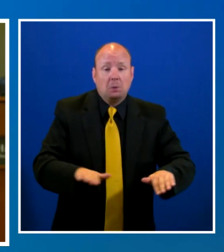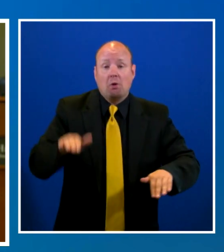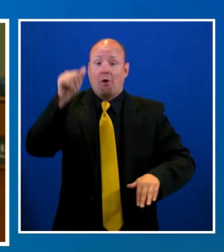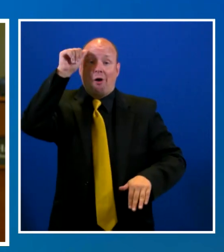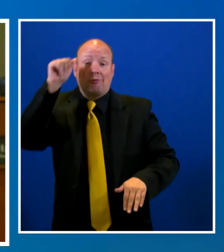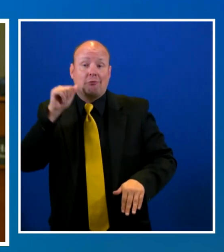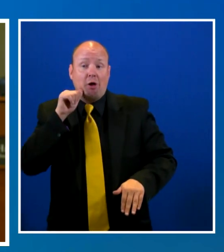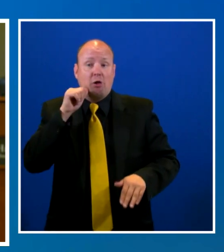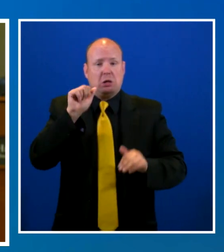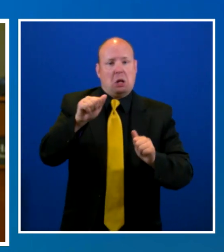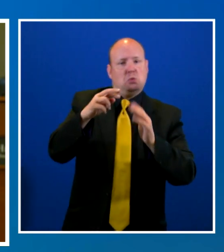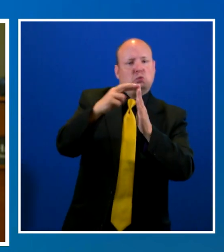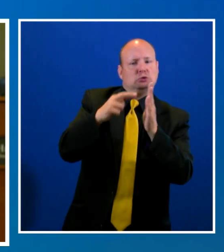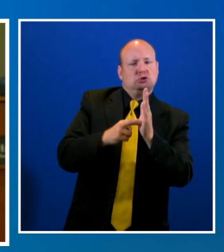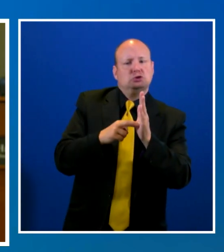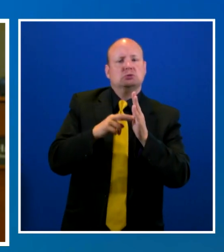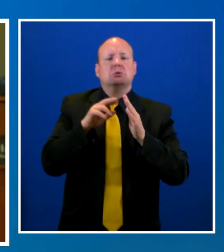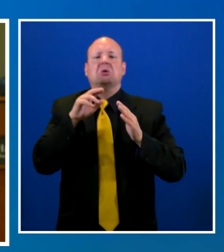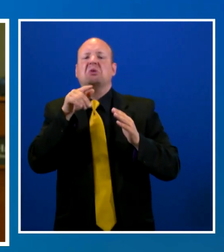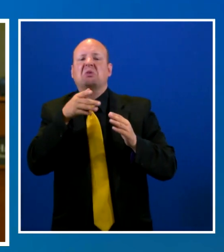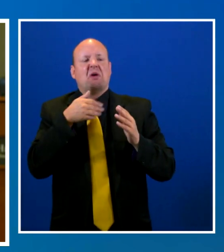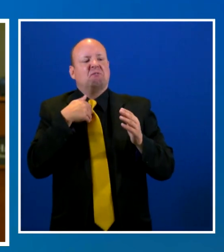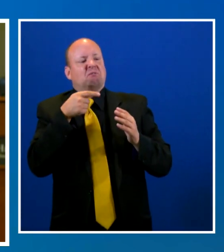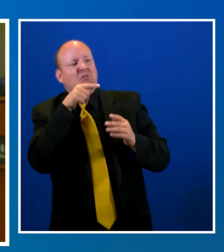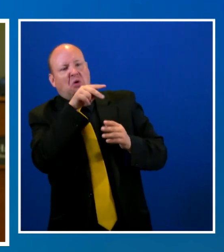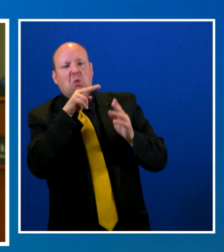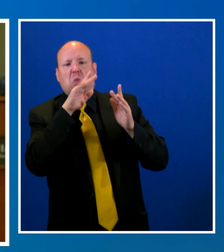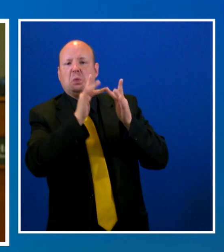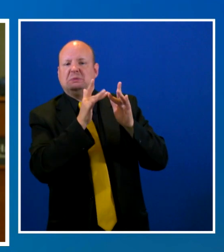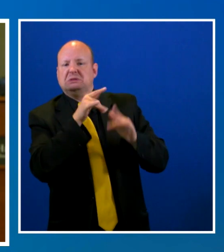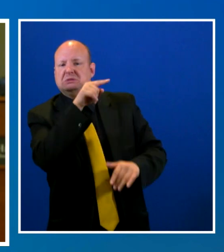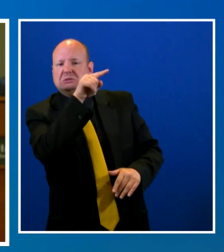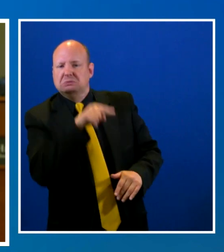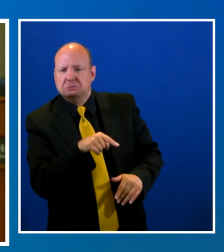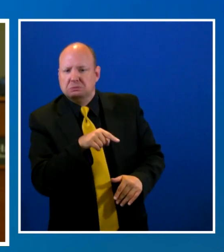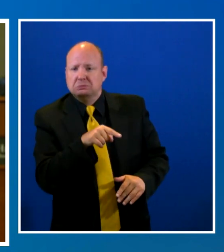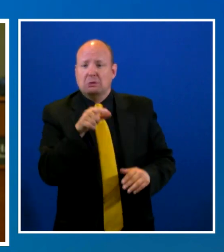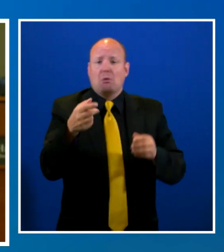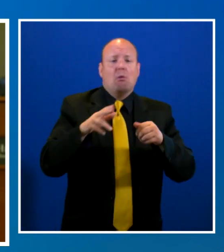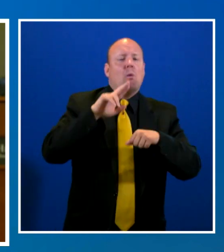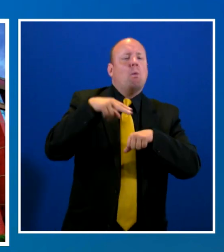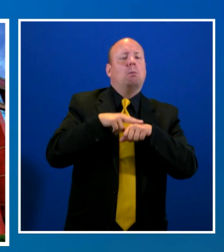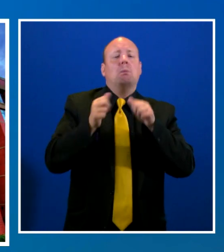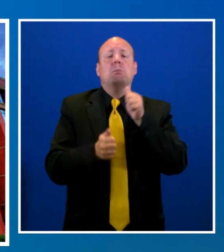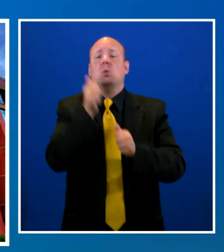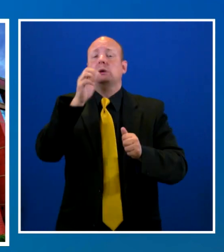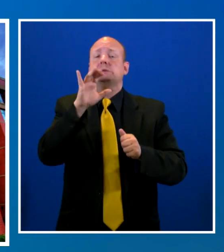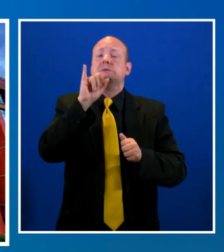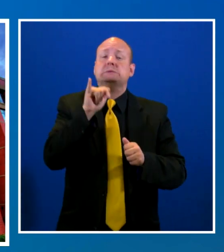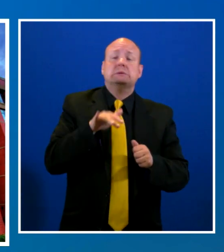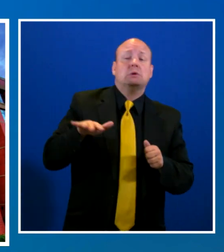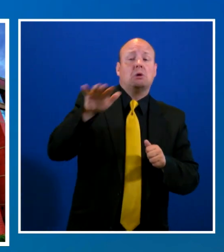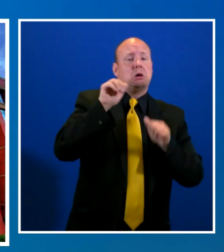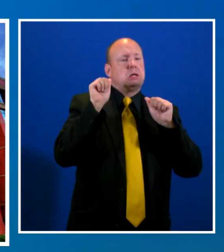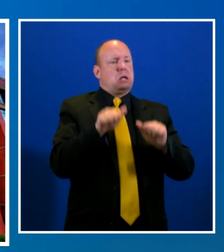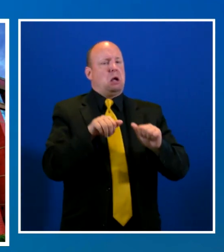Of course, access to most city services is also available by phone, email or web.